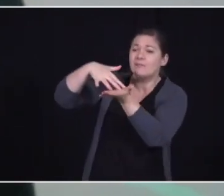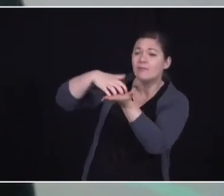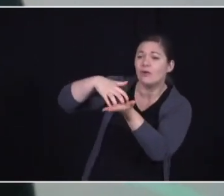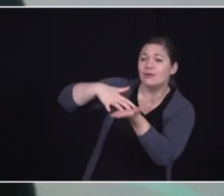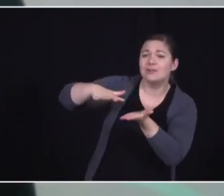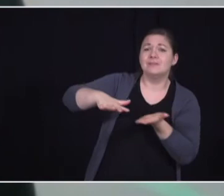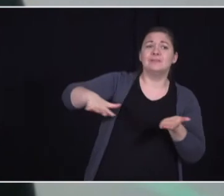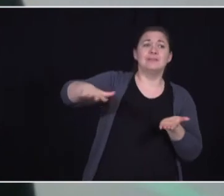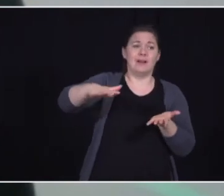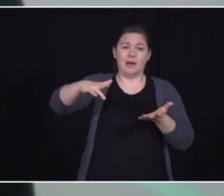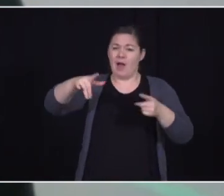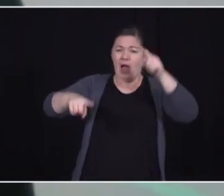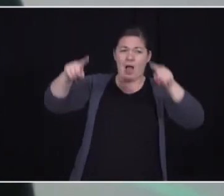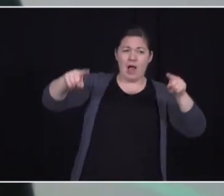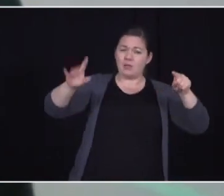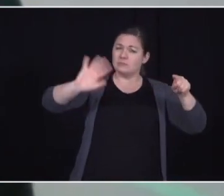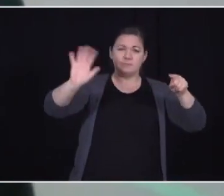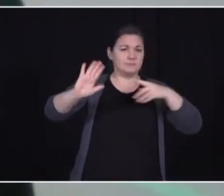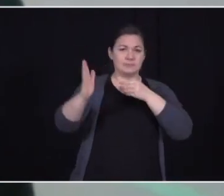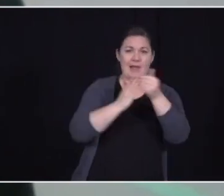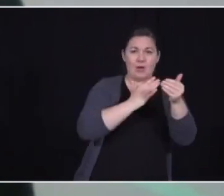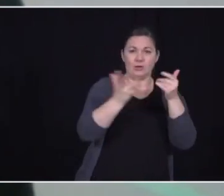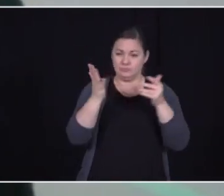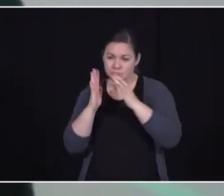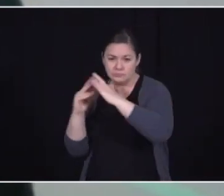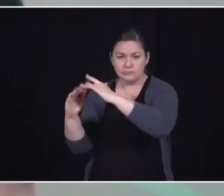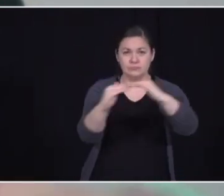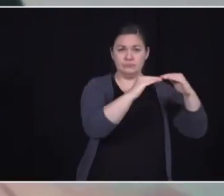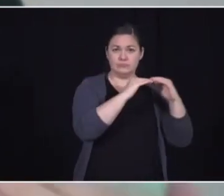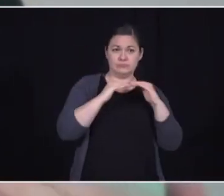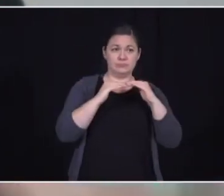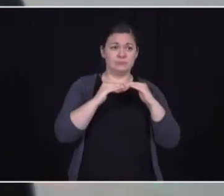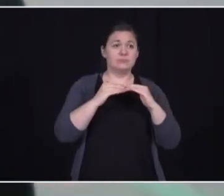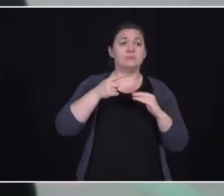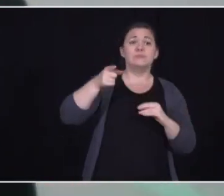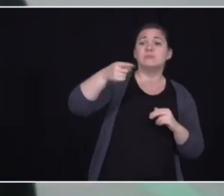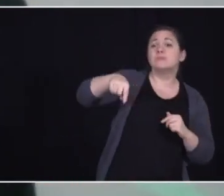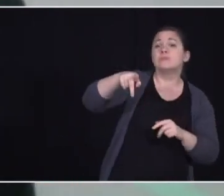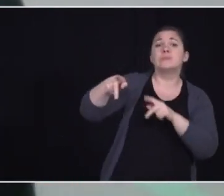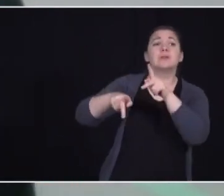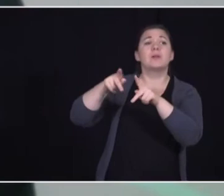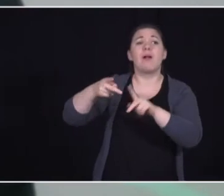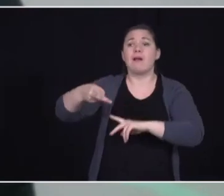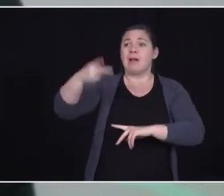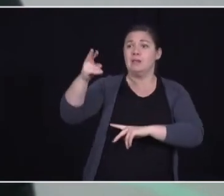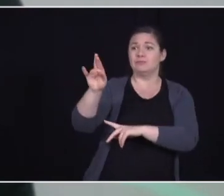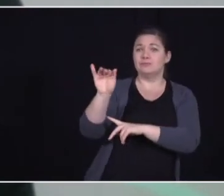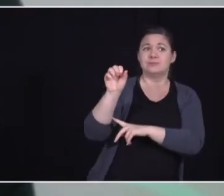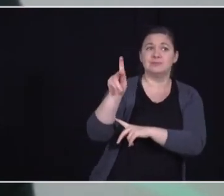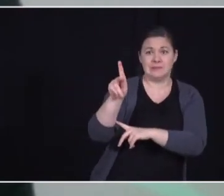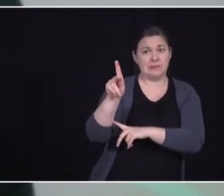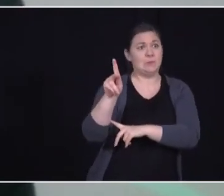that are linked to increased risk of illness and deal death.-- Ensuring those who experience greater burdens or those who are